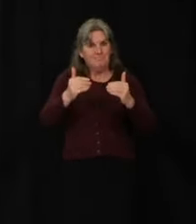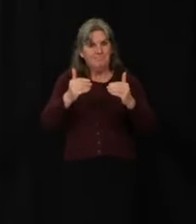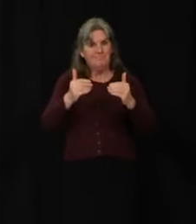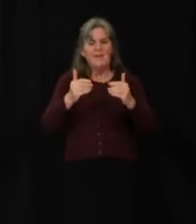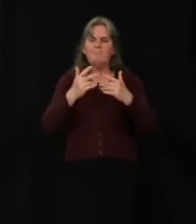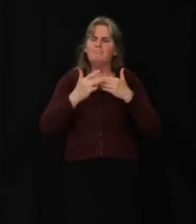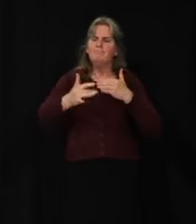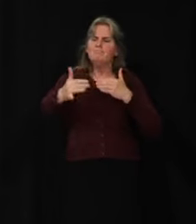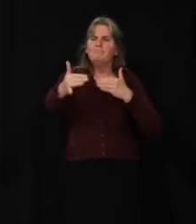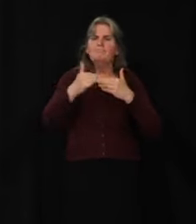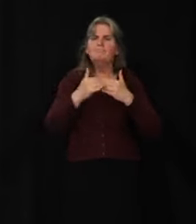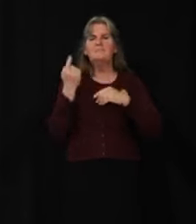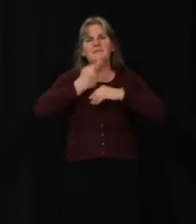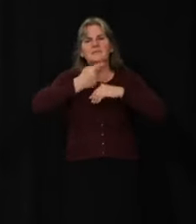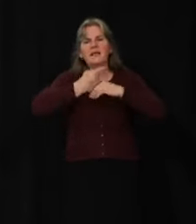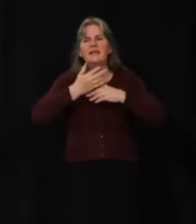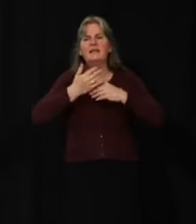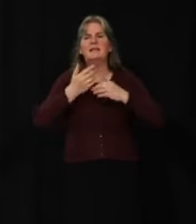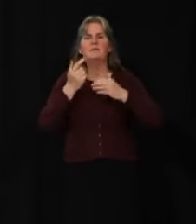But it may in itself need phases